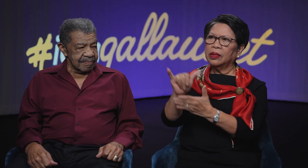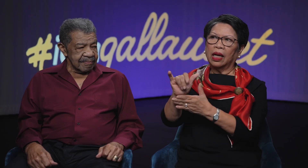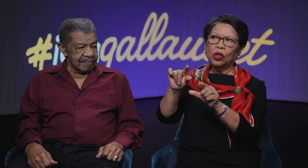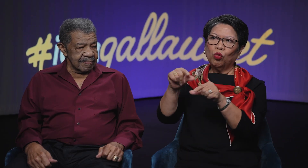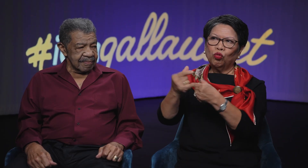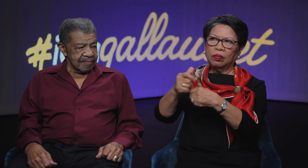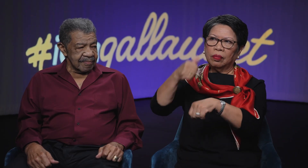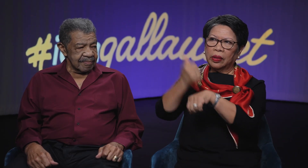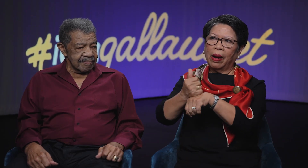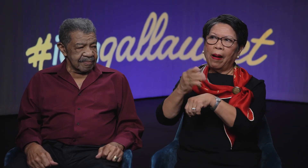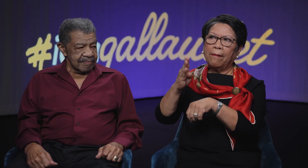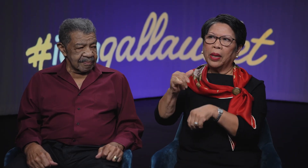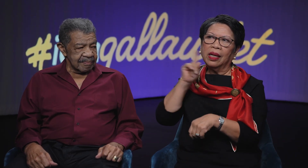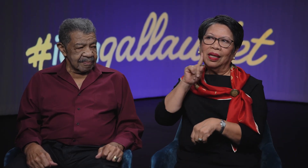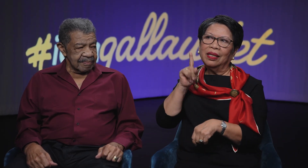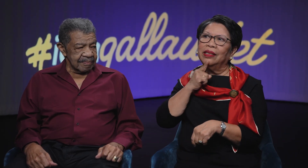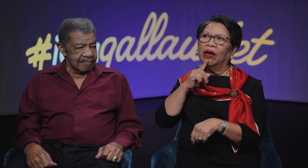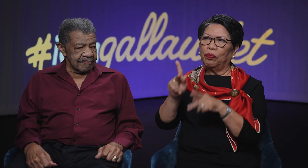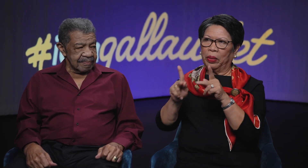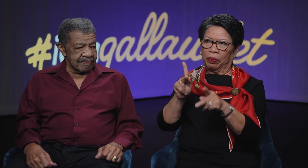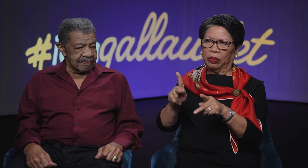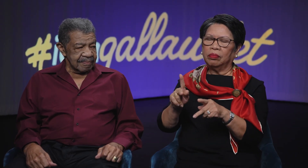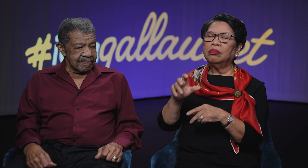that’s a group established by deaf people.